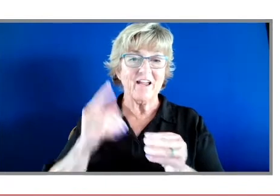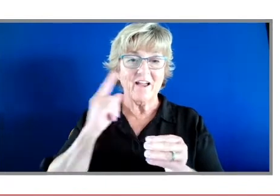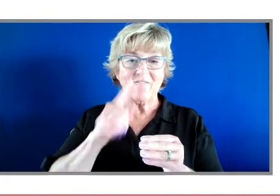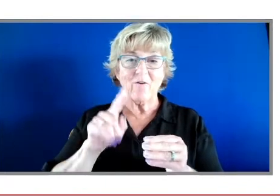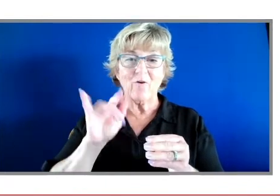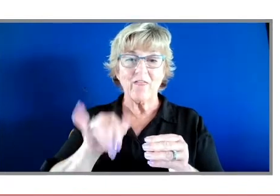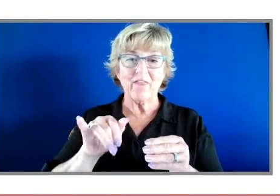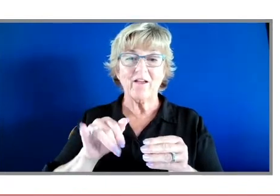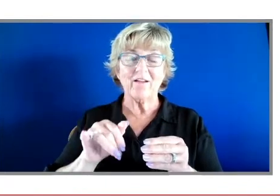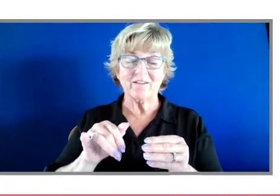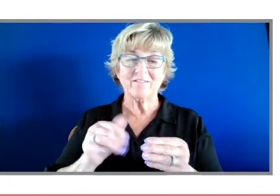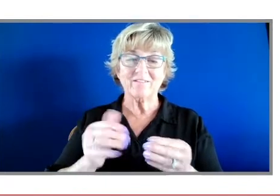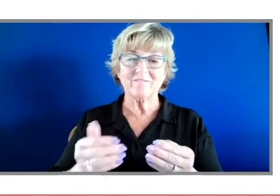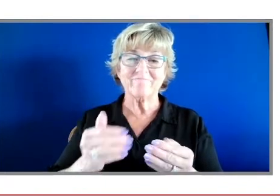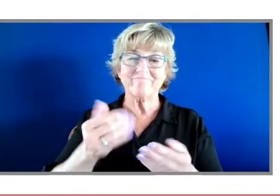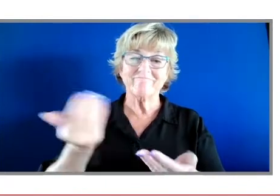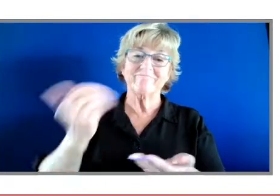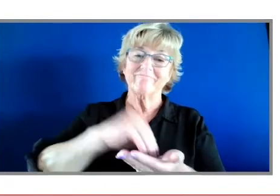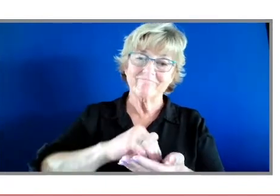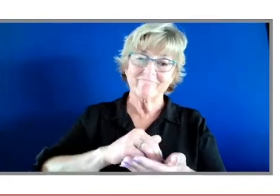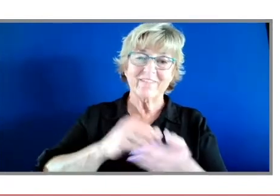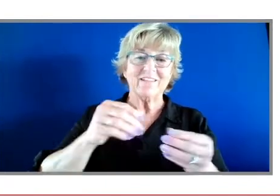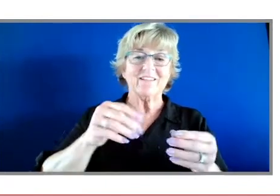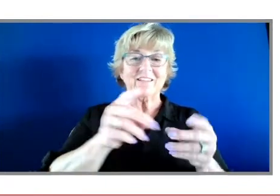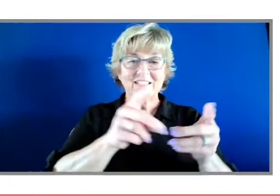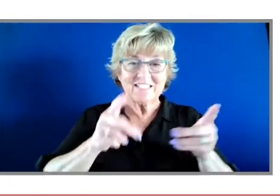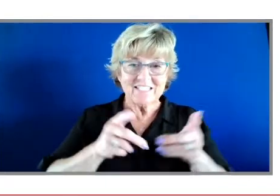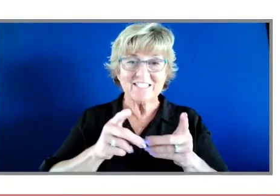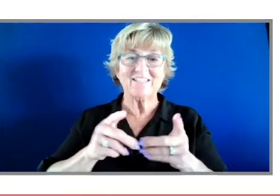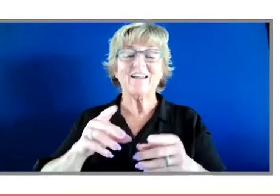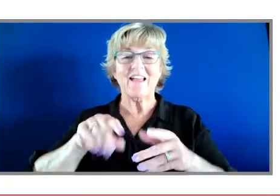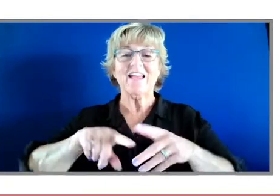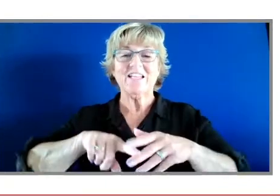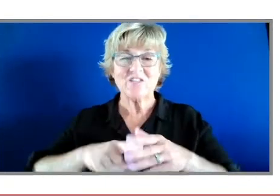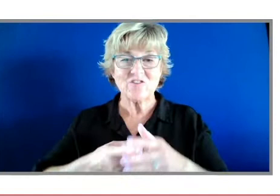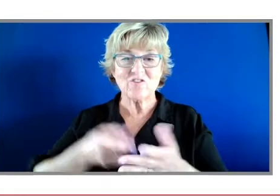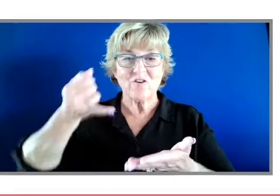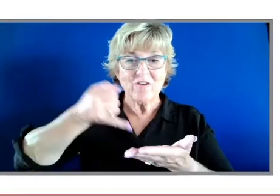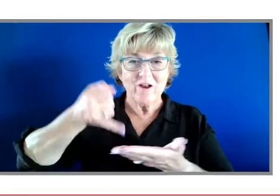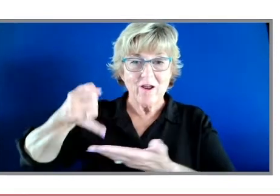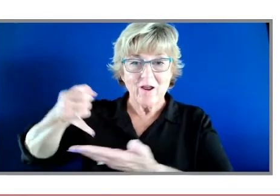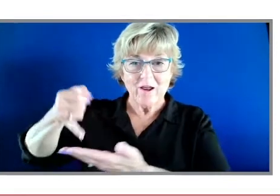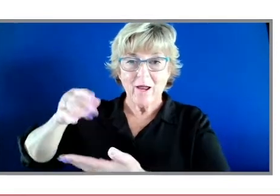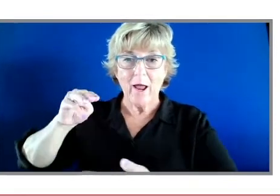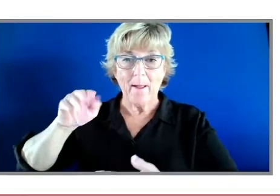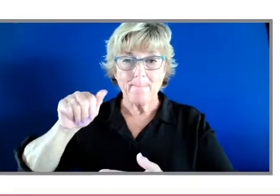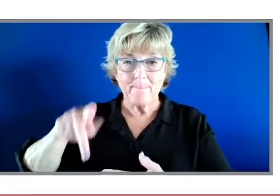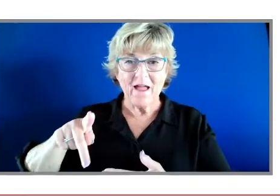Studio: Four registry redistricting and hopefully they will adopt a map at that point, and then start the process of